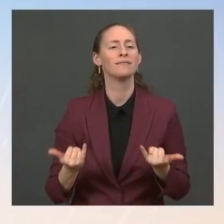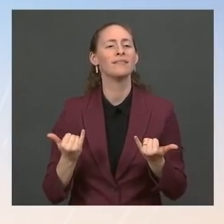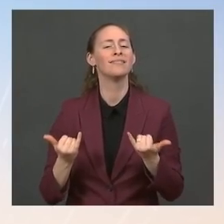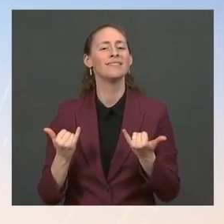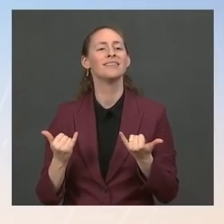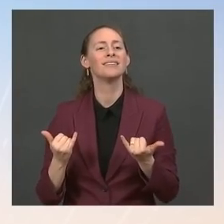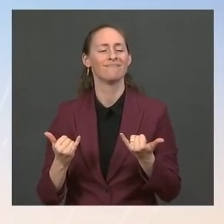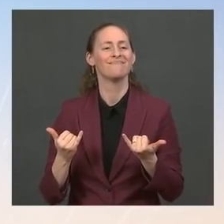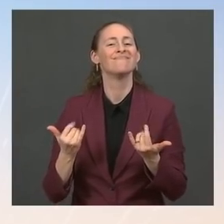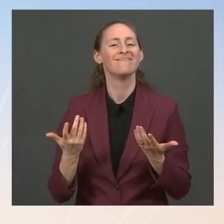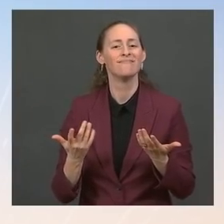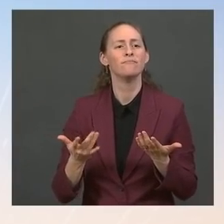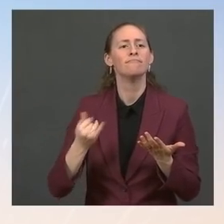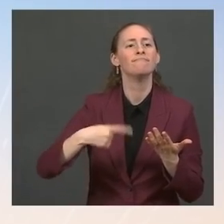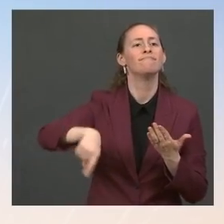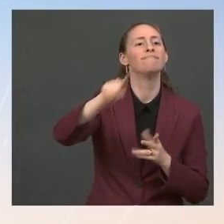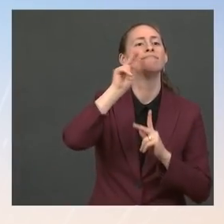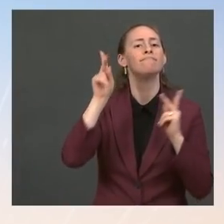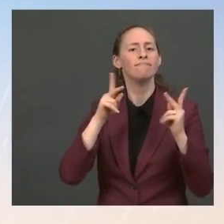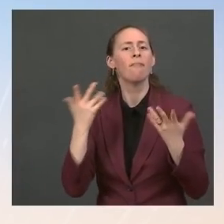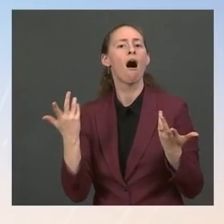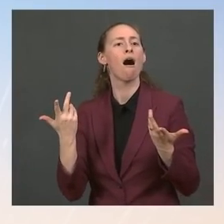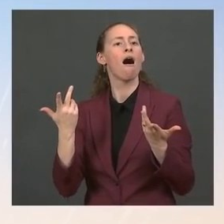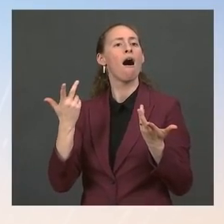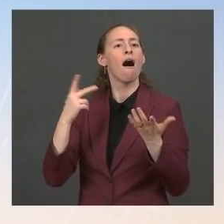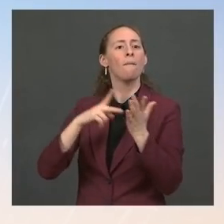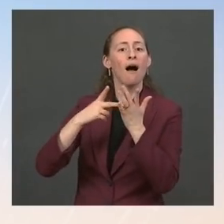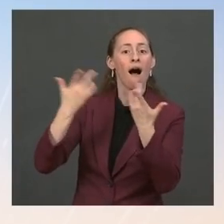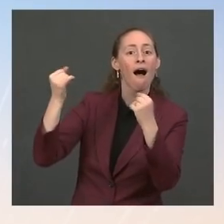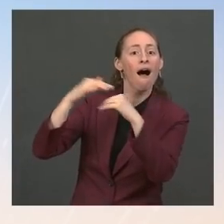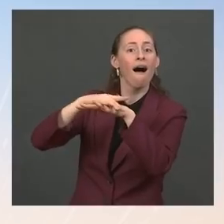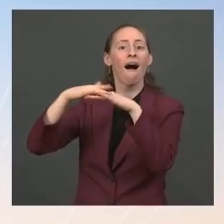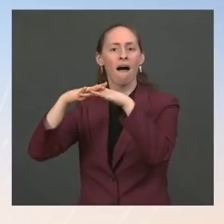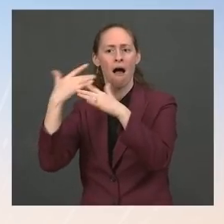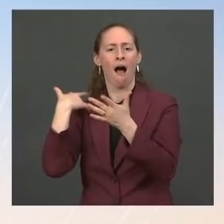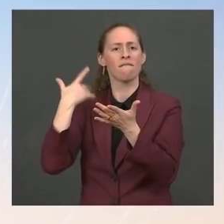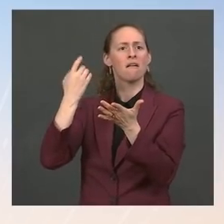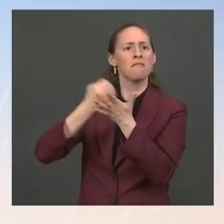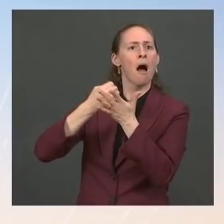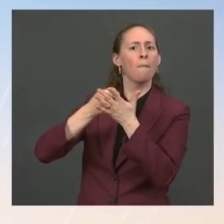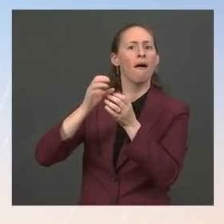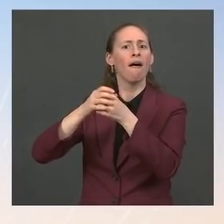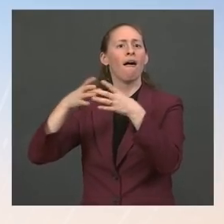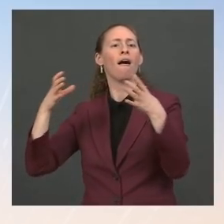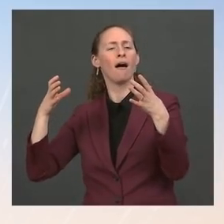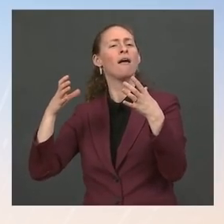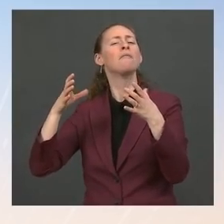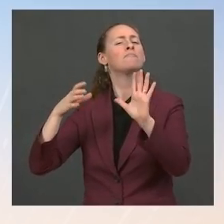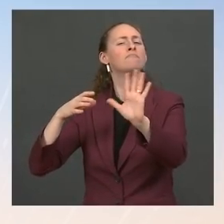that's actually misleading and inaccurate. What we're really talking about here is we're ending those programs. The President supports that.